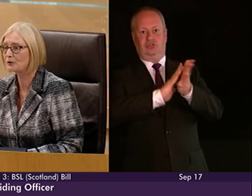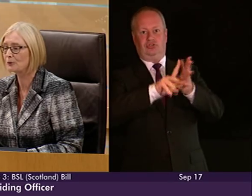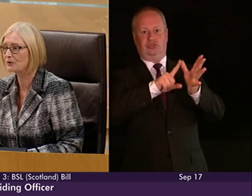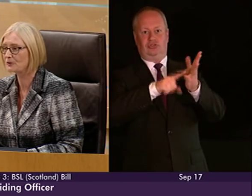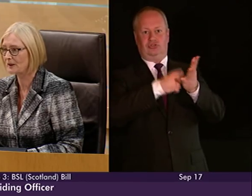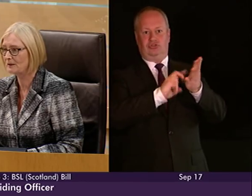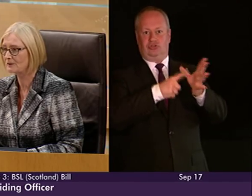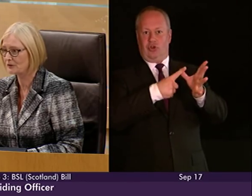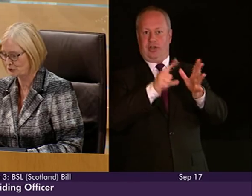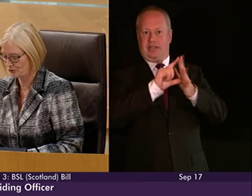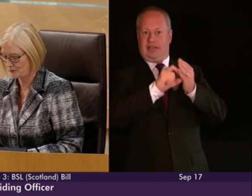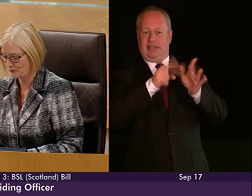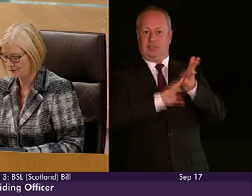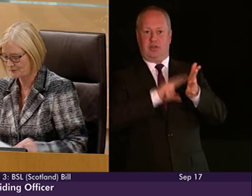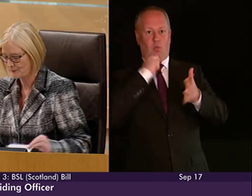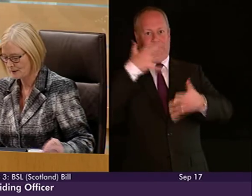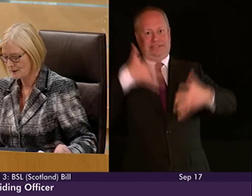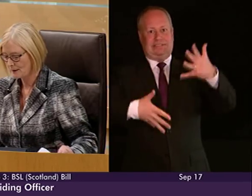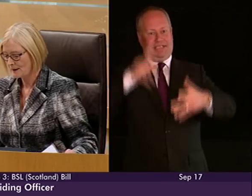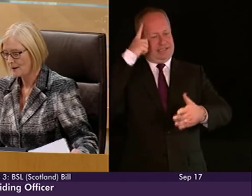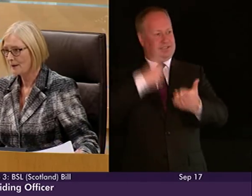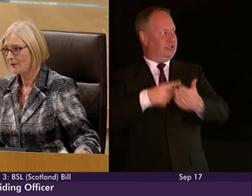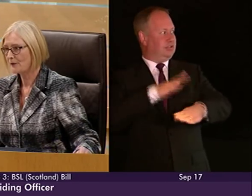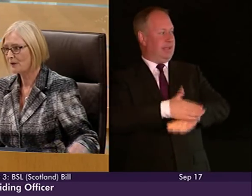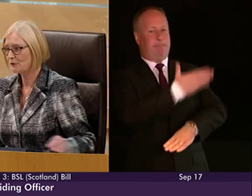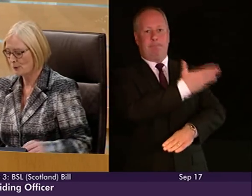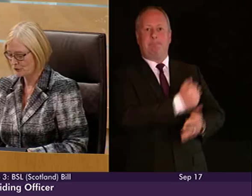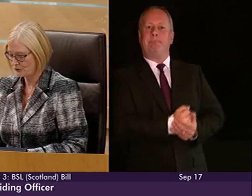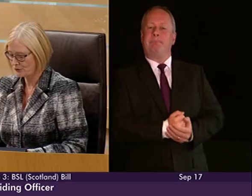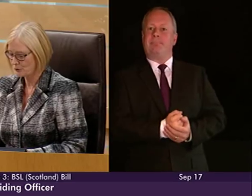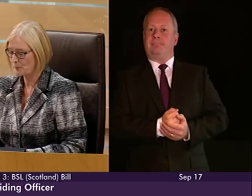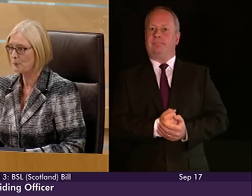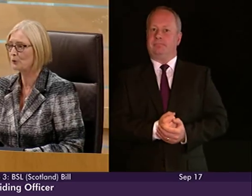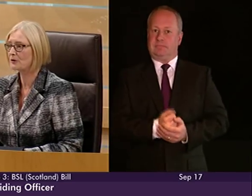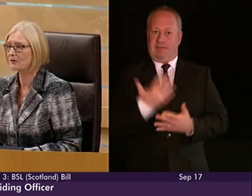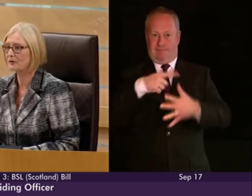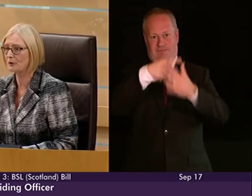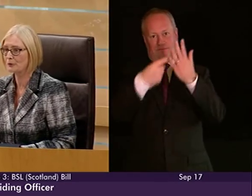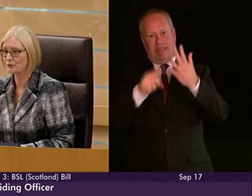who is going to sign decision time for us. There are five questions to be put as a result